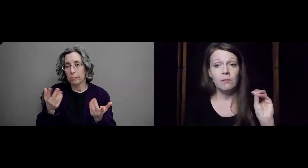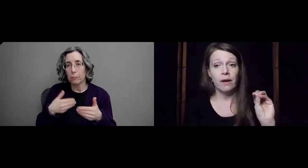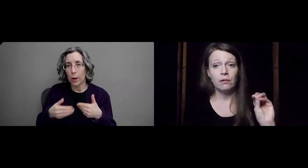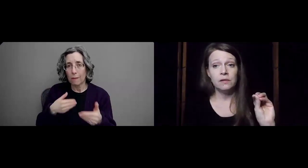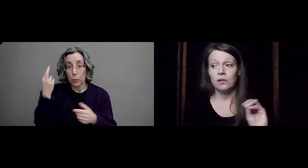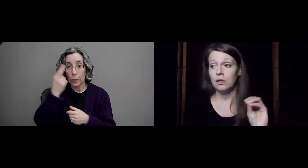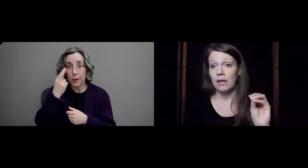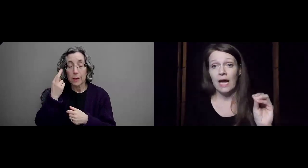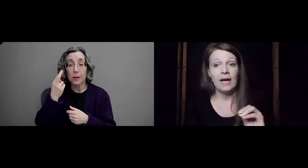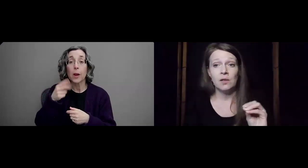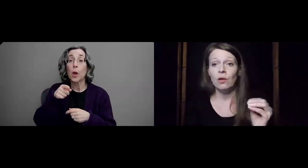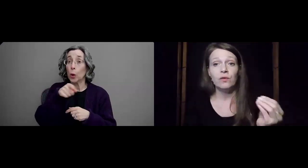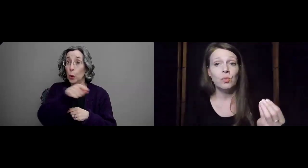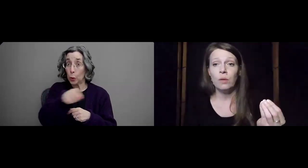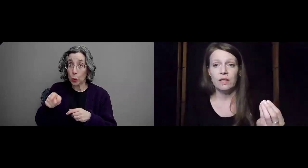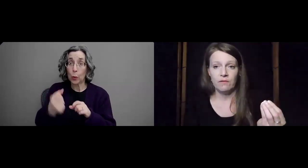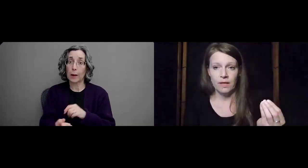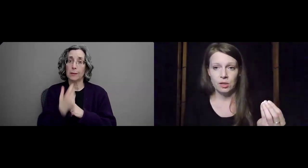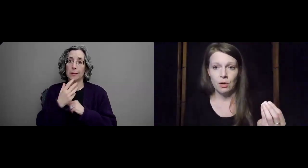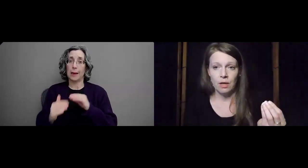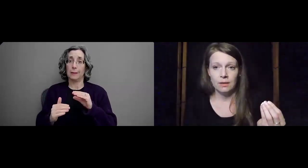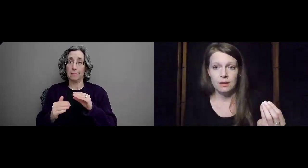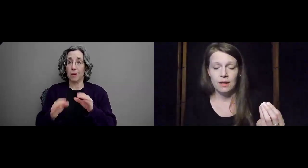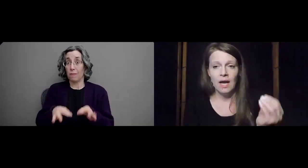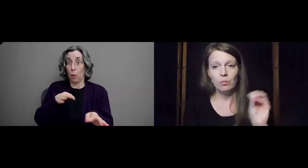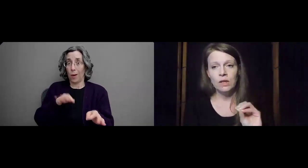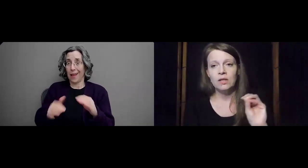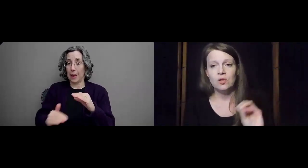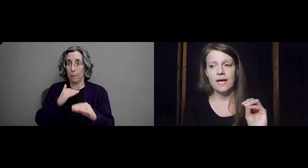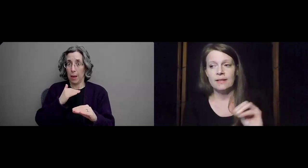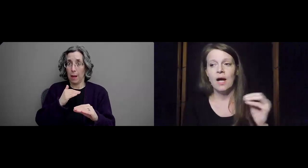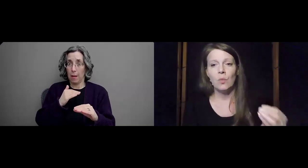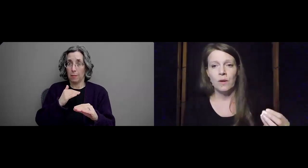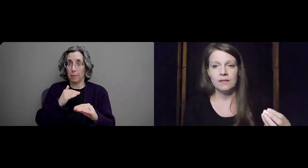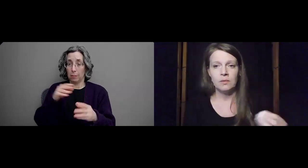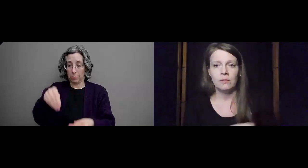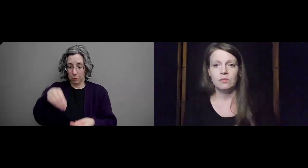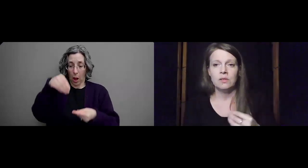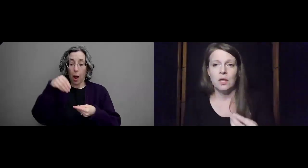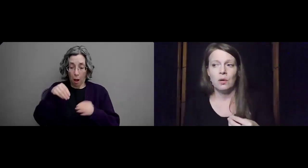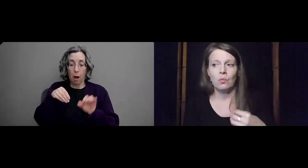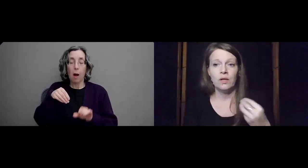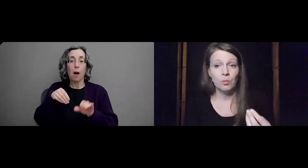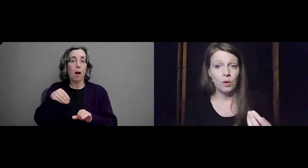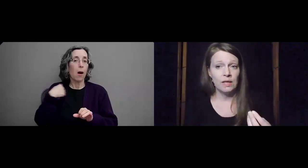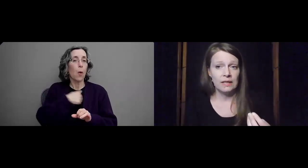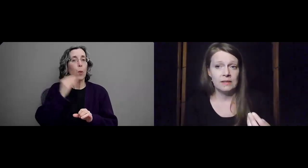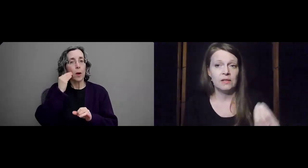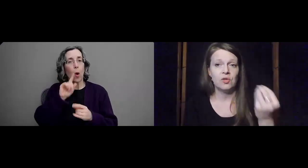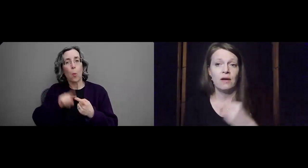to go and renew your driver's license, for example, you can send us a copy of that email so that that has all of your appointment information on it. And we can use that to help us